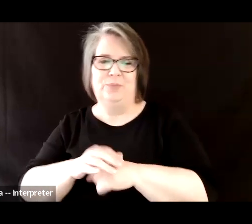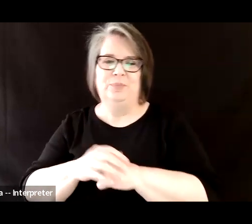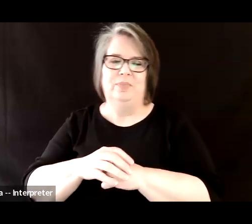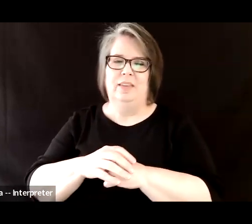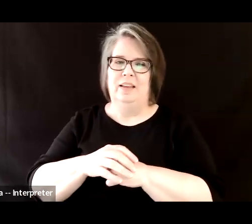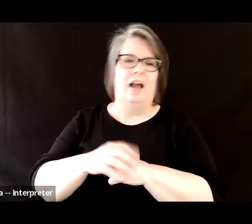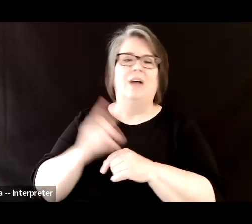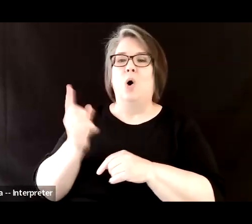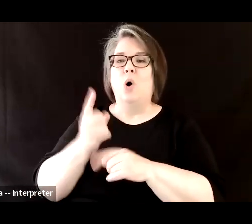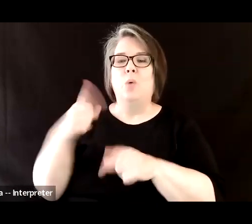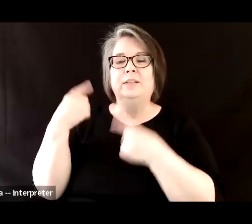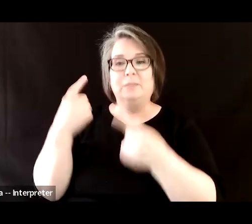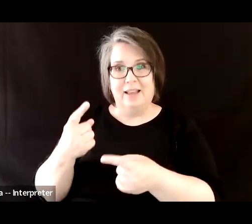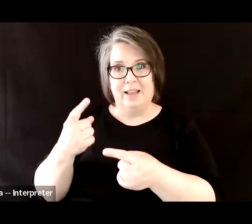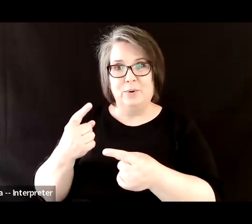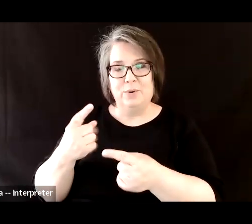I've always been able to have that as part of the process.